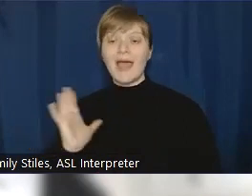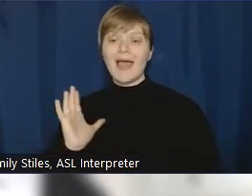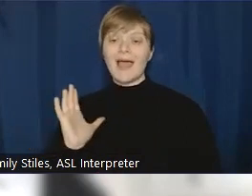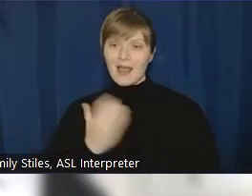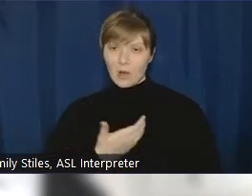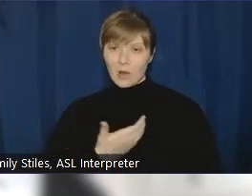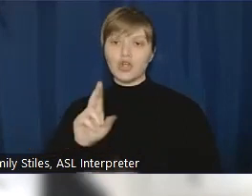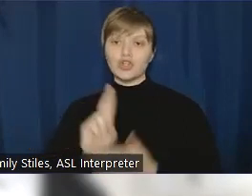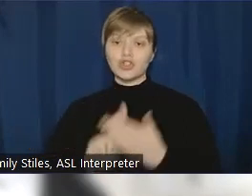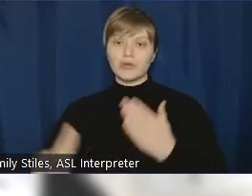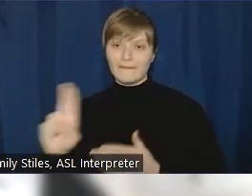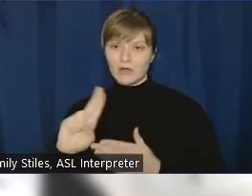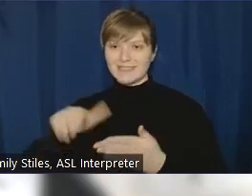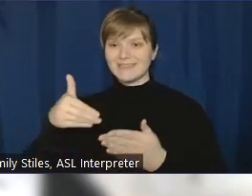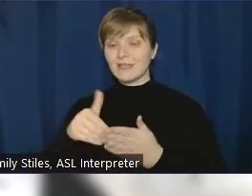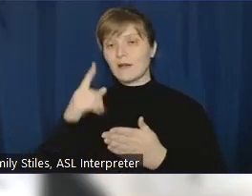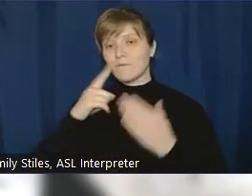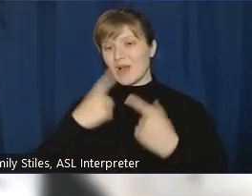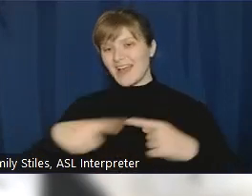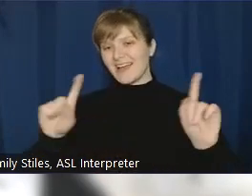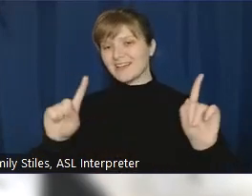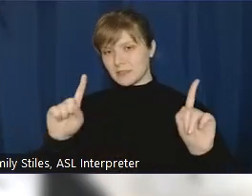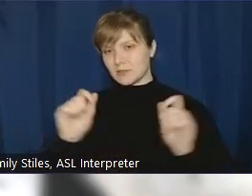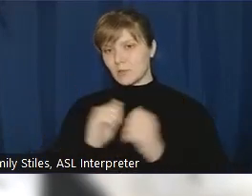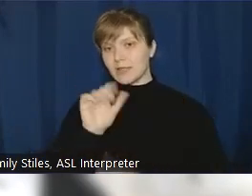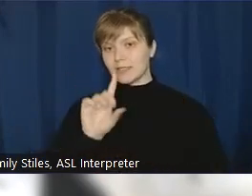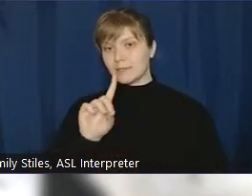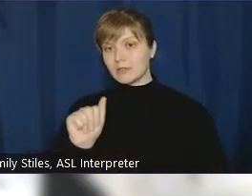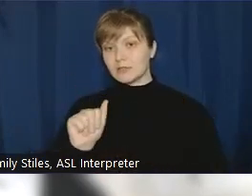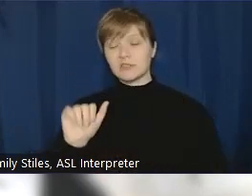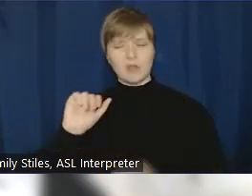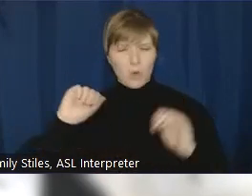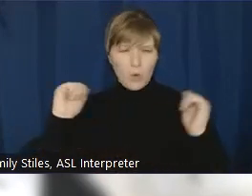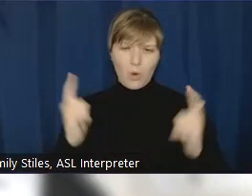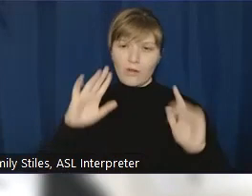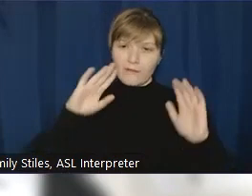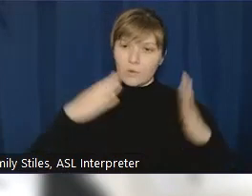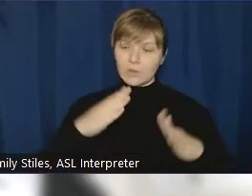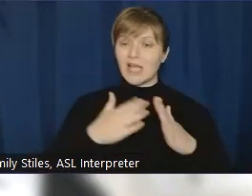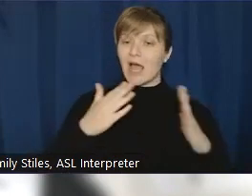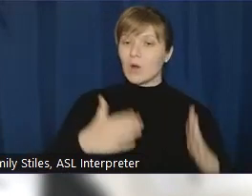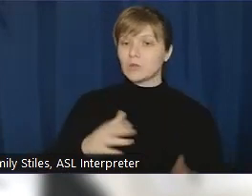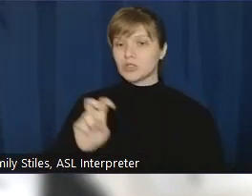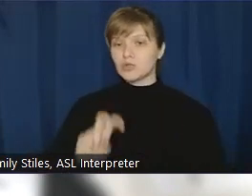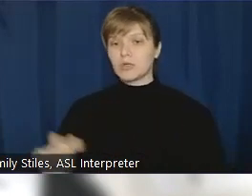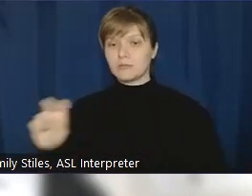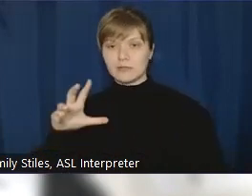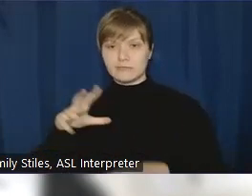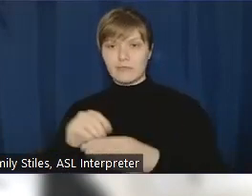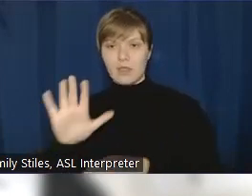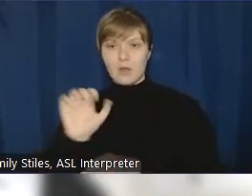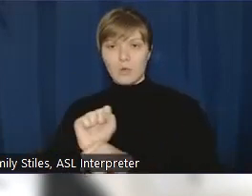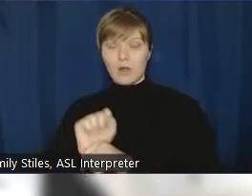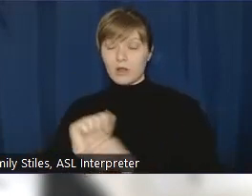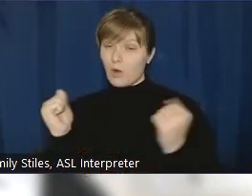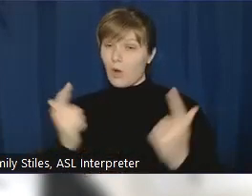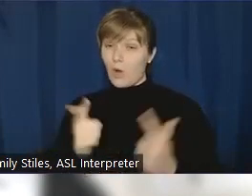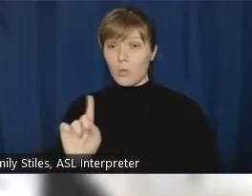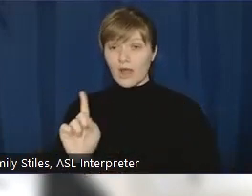developmental disabilities. They all focus on housing and transportation as part of their work, and they're all located in every state and territory.